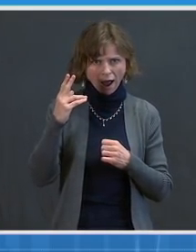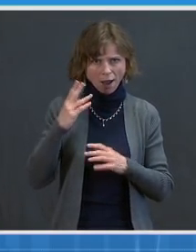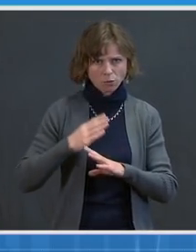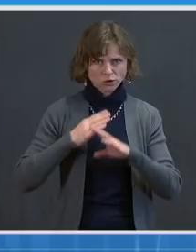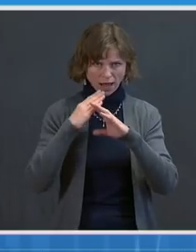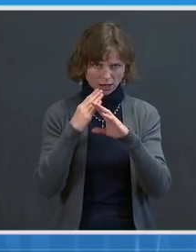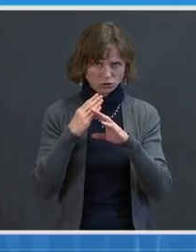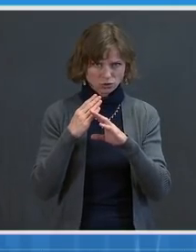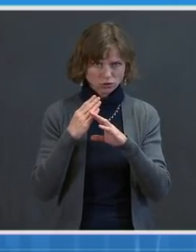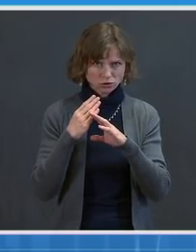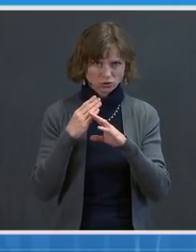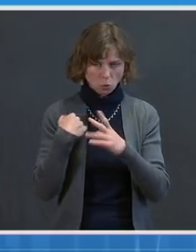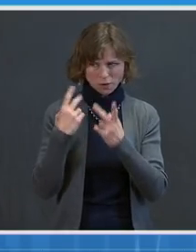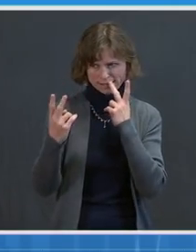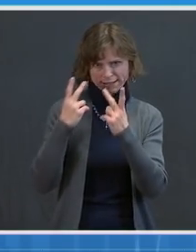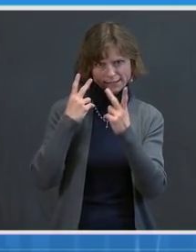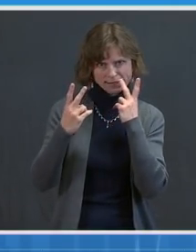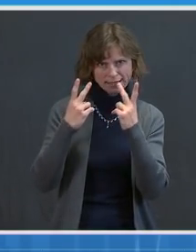that we're seeing in our vaccines.